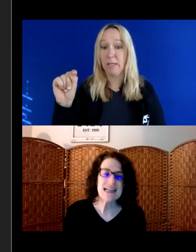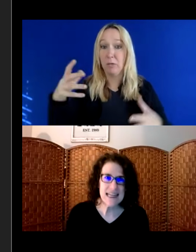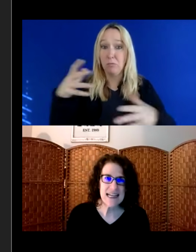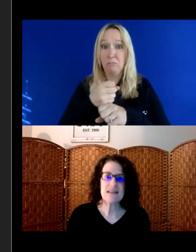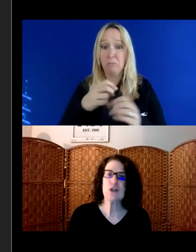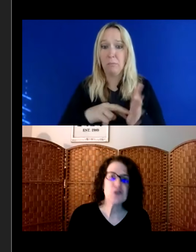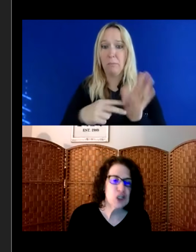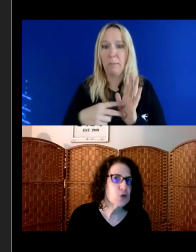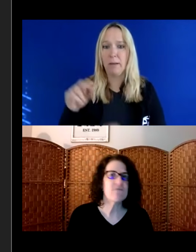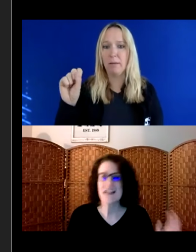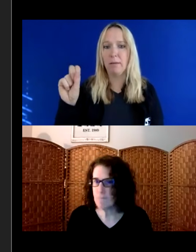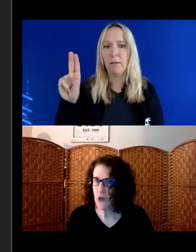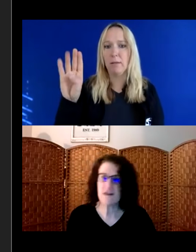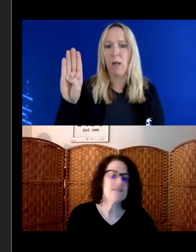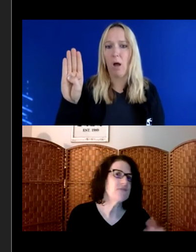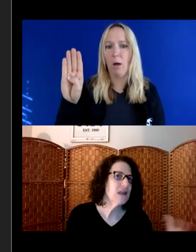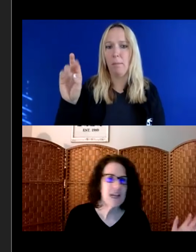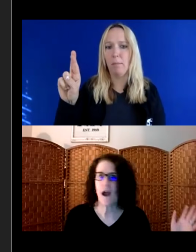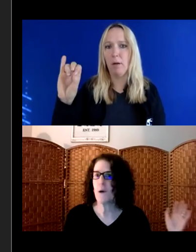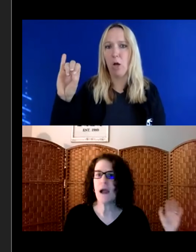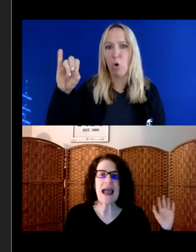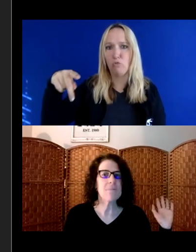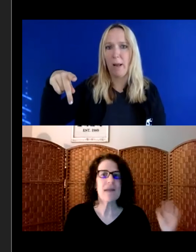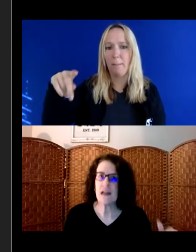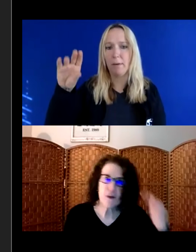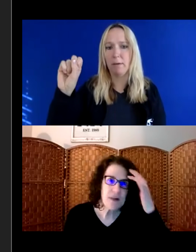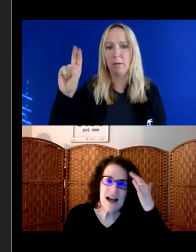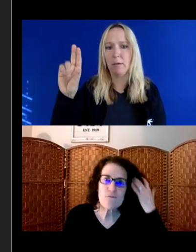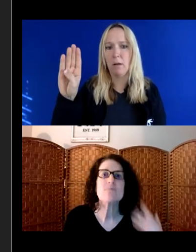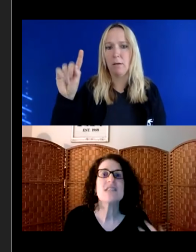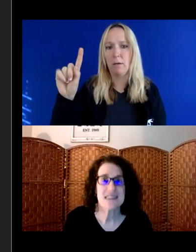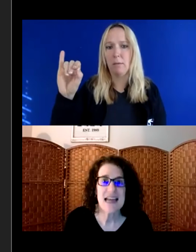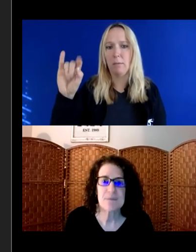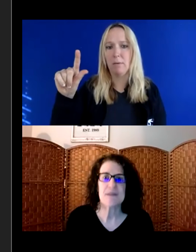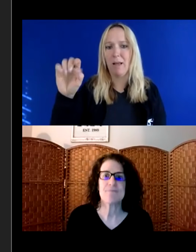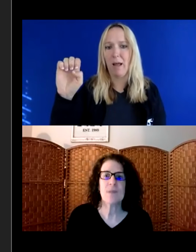LinkedIn, YouTube, Facebook, Vimeo, and many other platforms accept it.